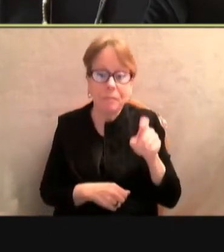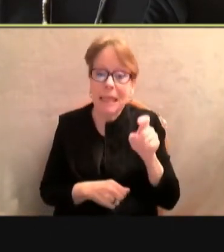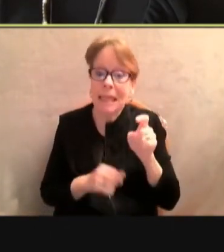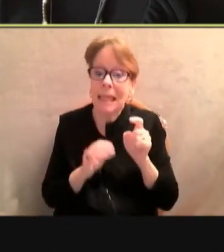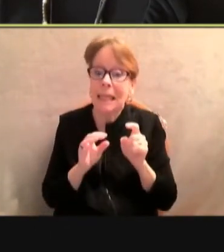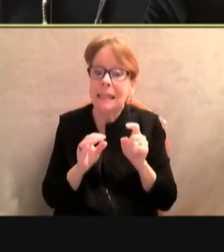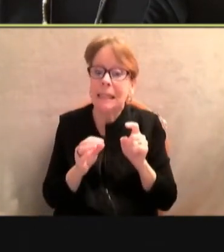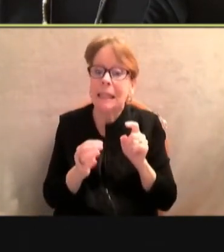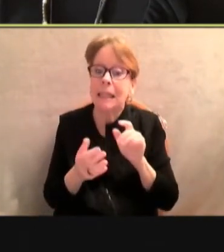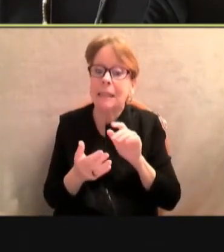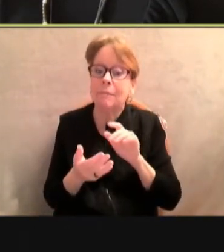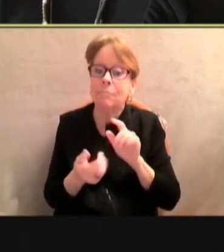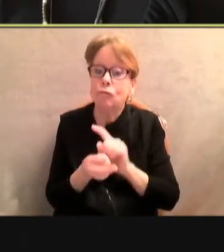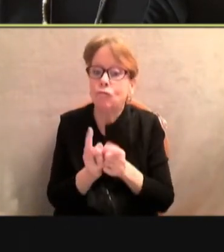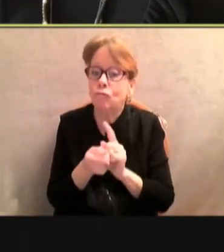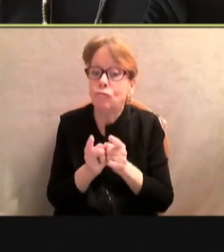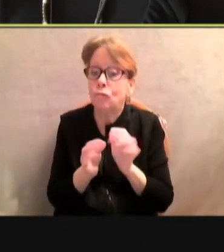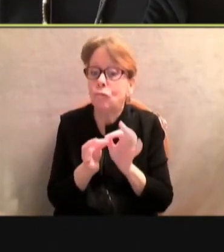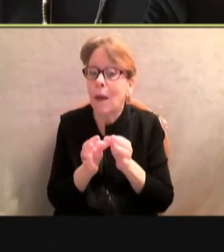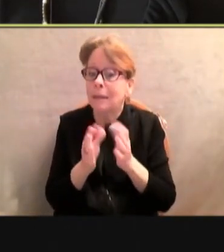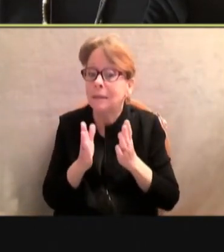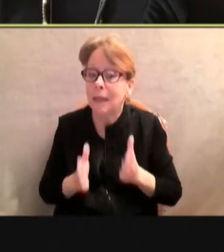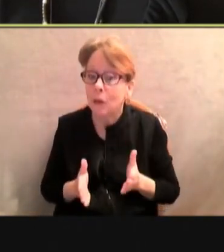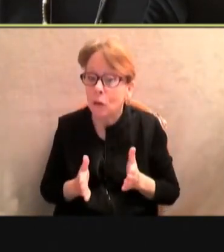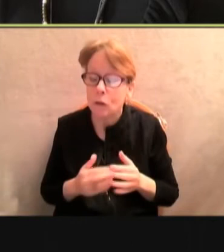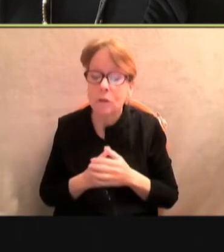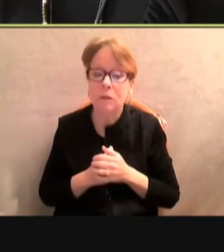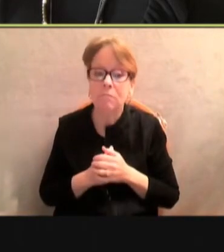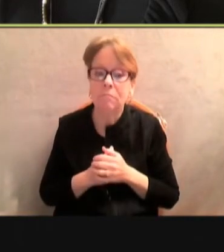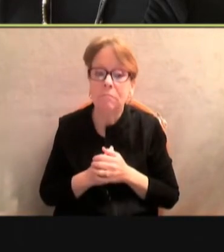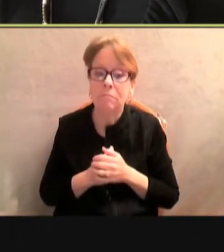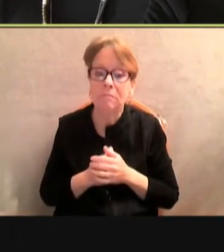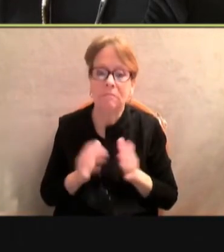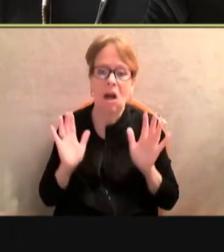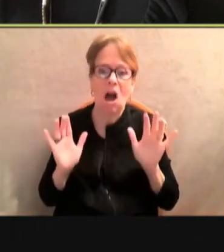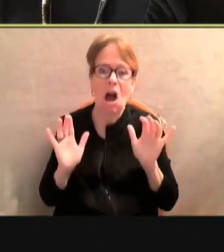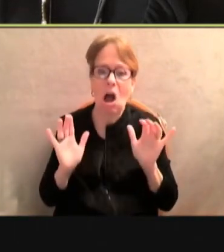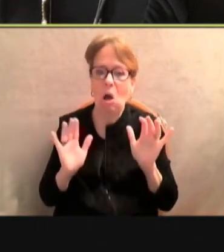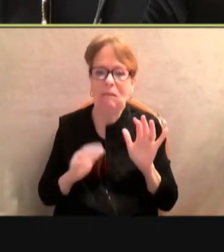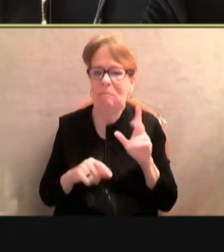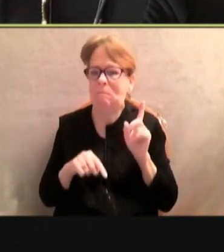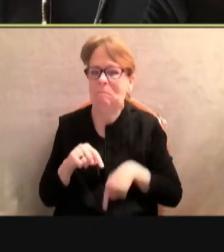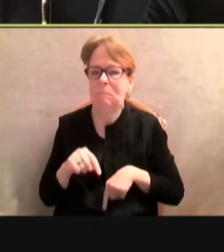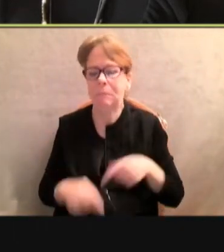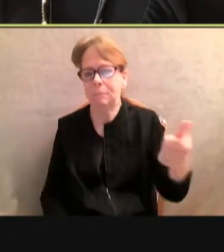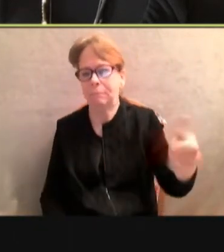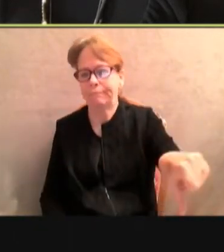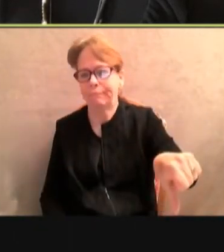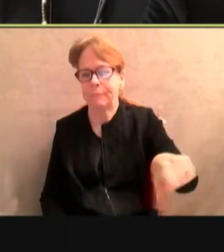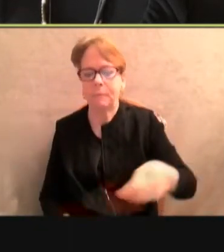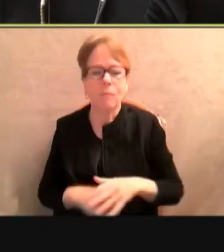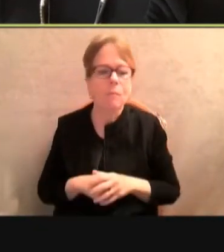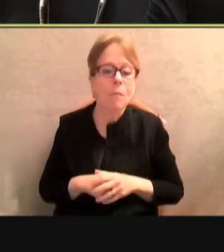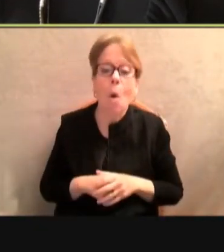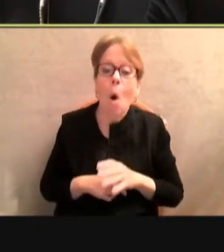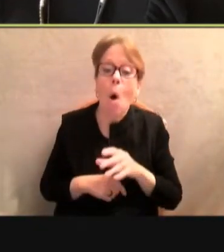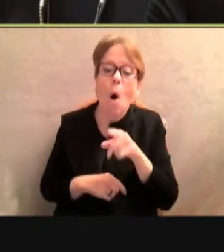needs to go to a different building that's accessible, let's say they have a mobility